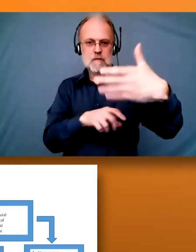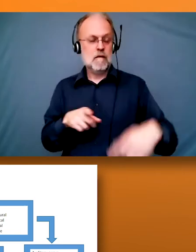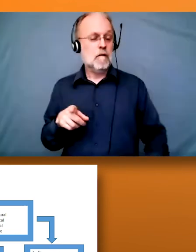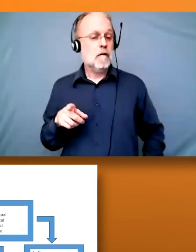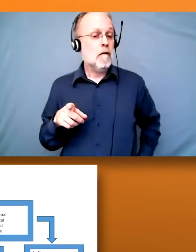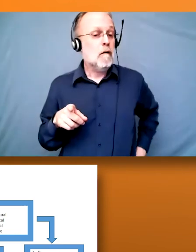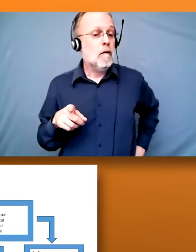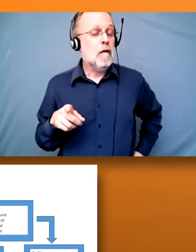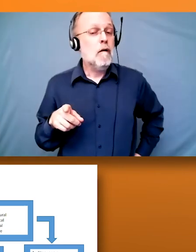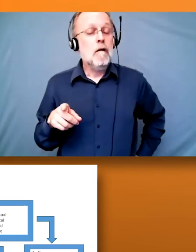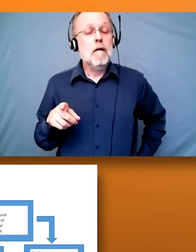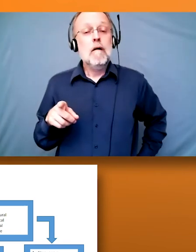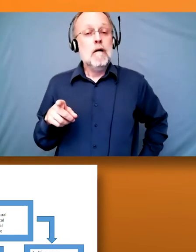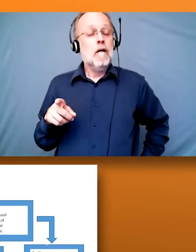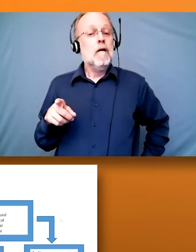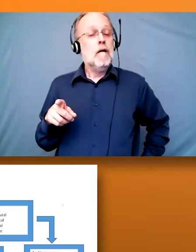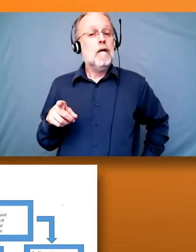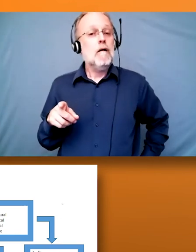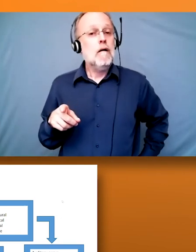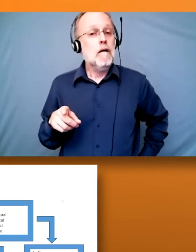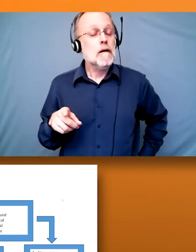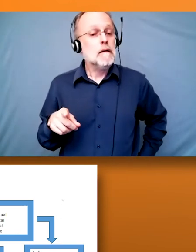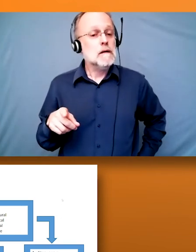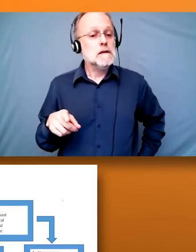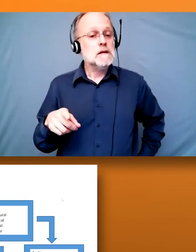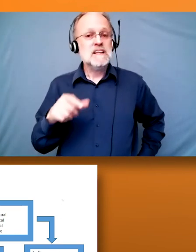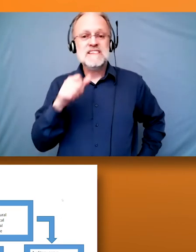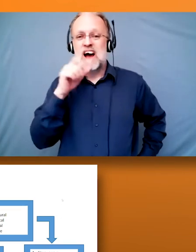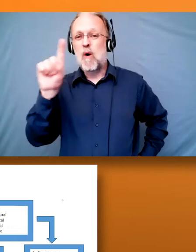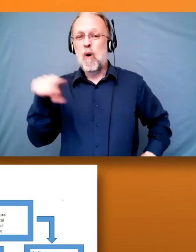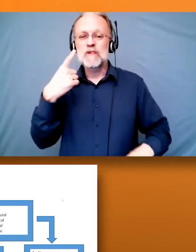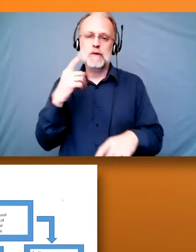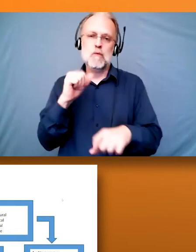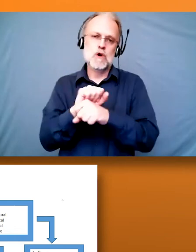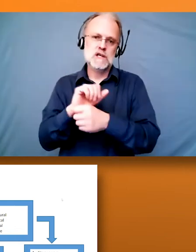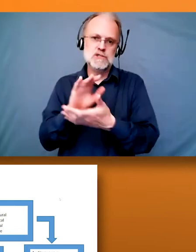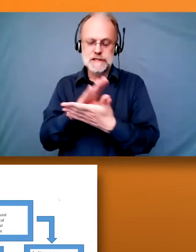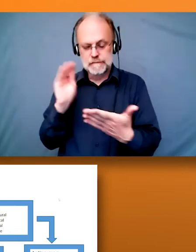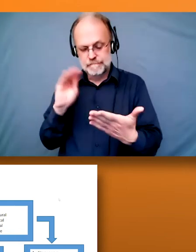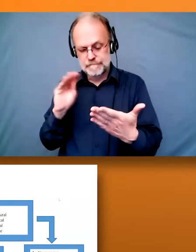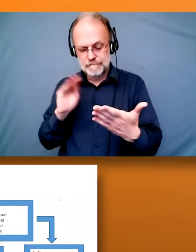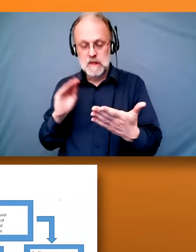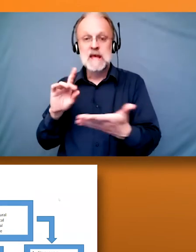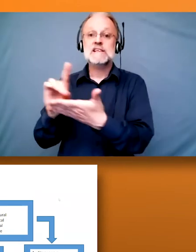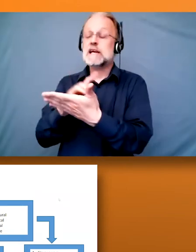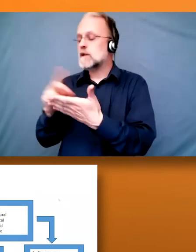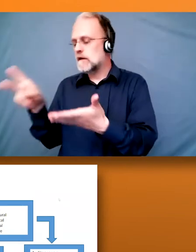And this is really--when we talked about, you know, not just doing worksheets and dictionary work,